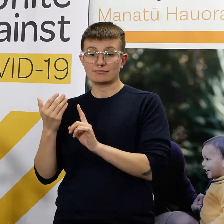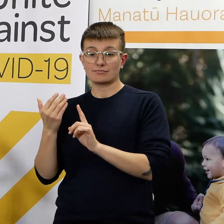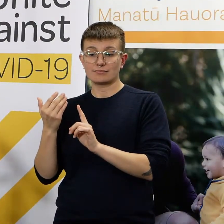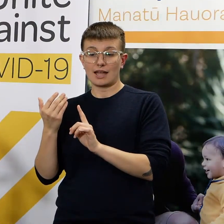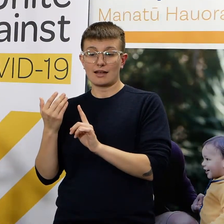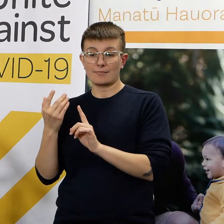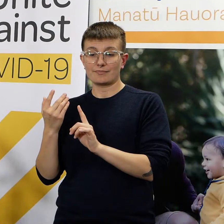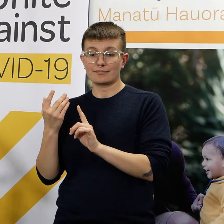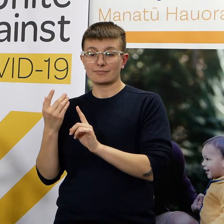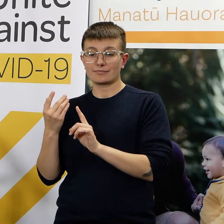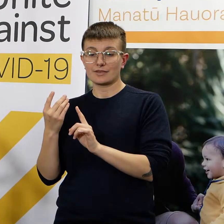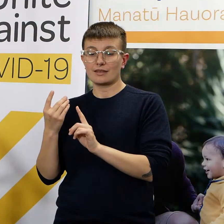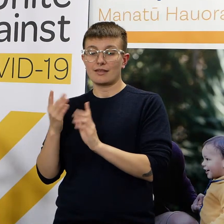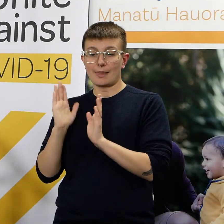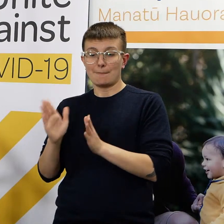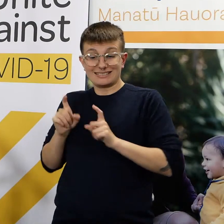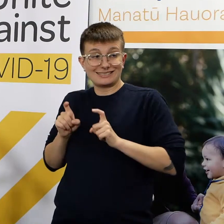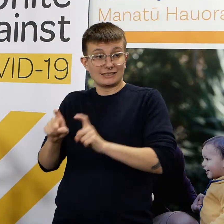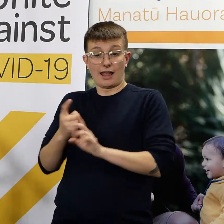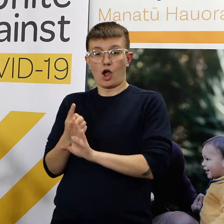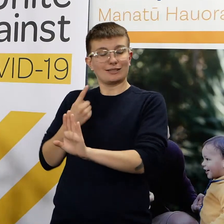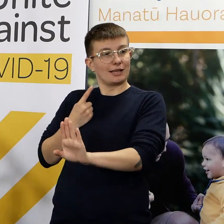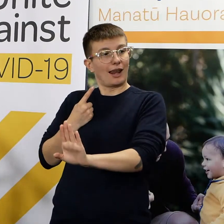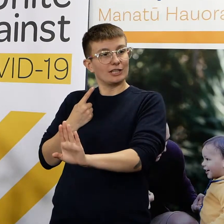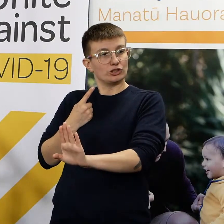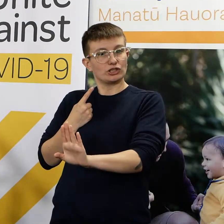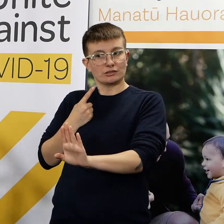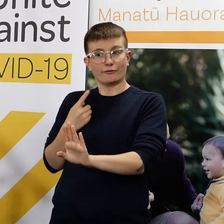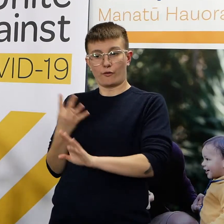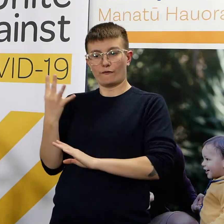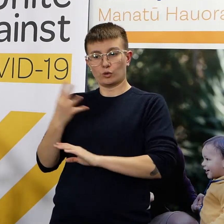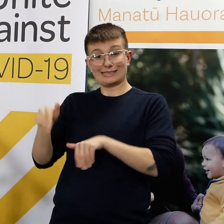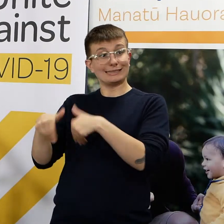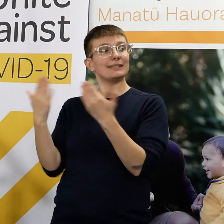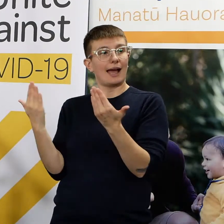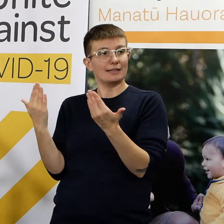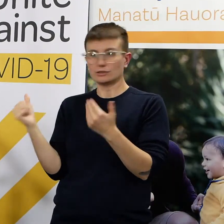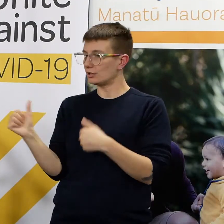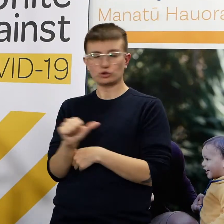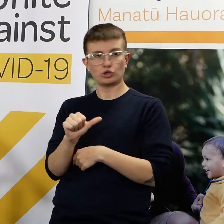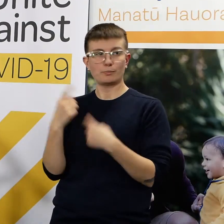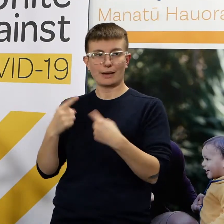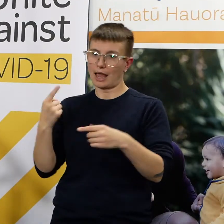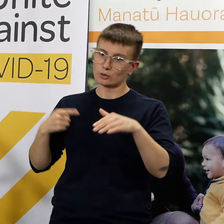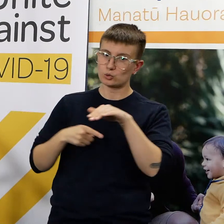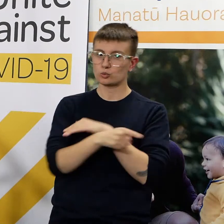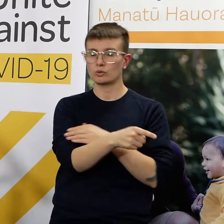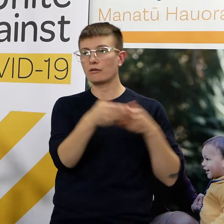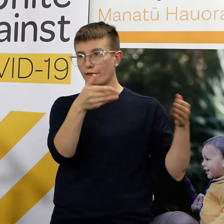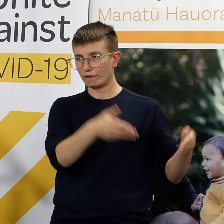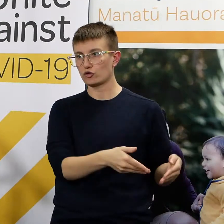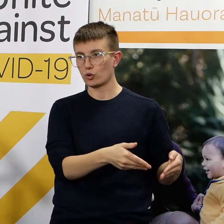happy to follow that up. Regarding the other two individuals I am aware of this that happened I think